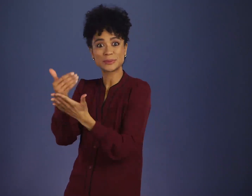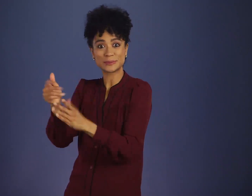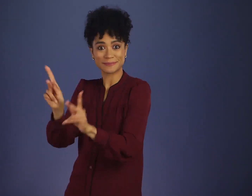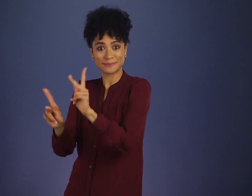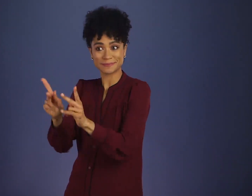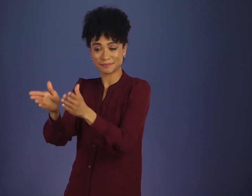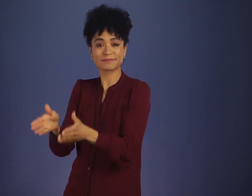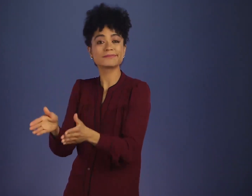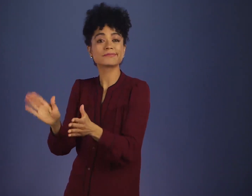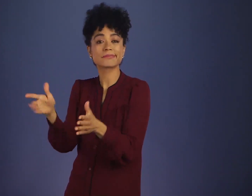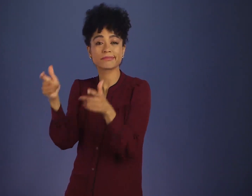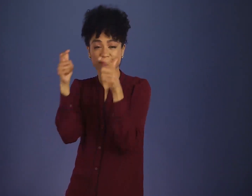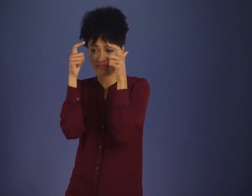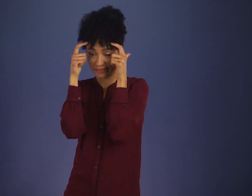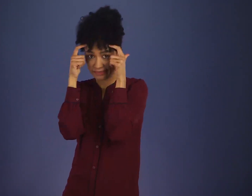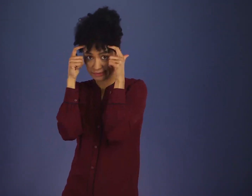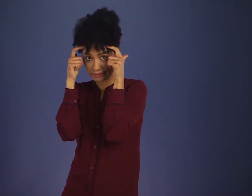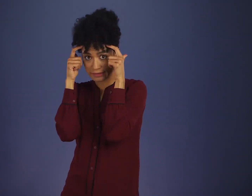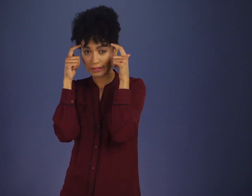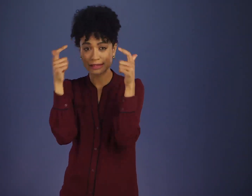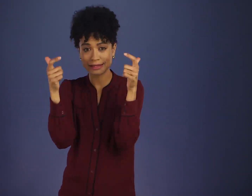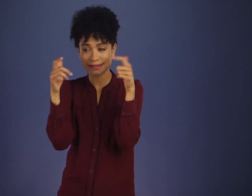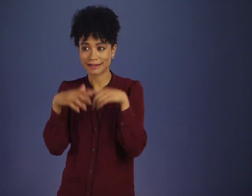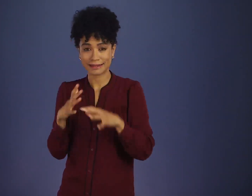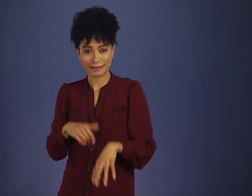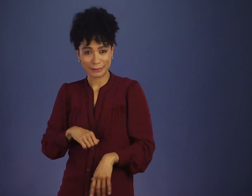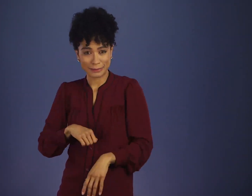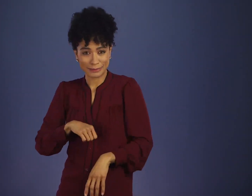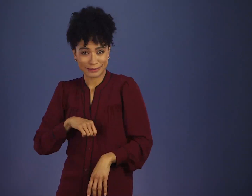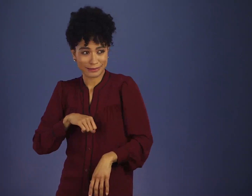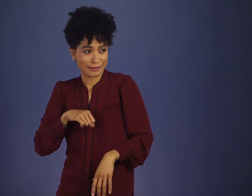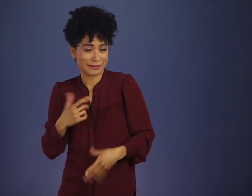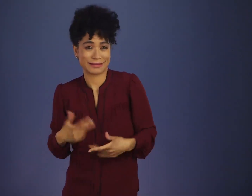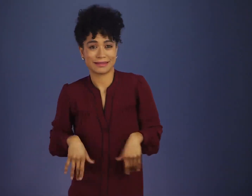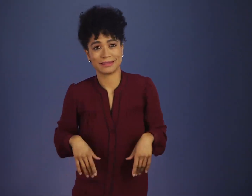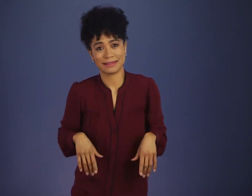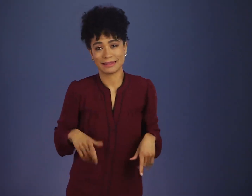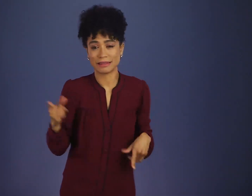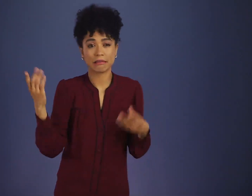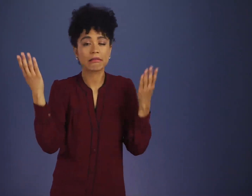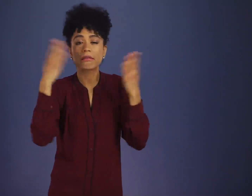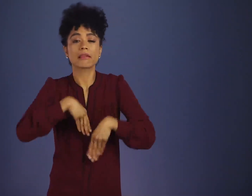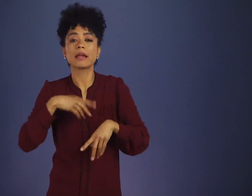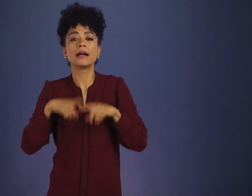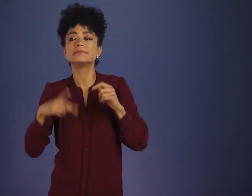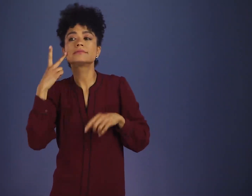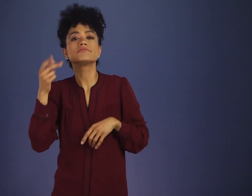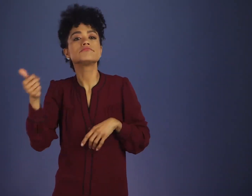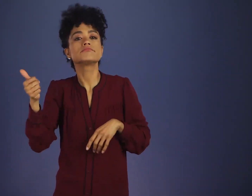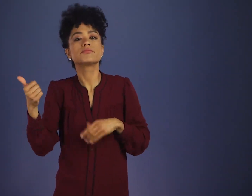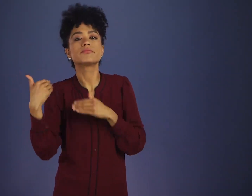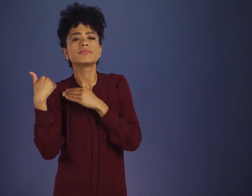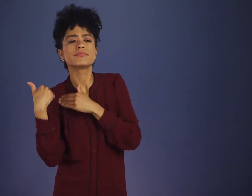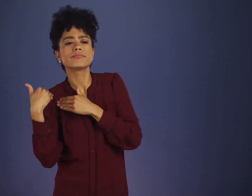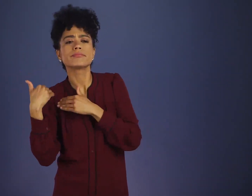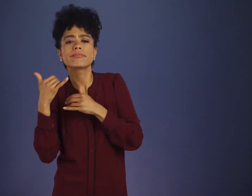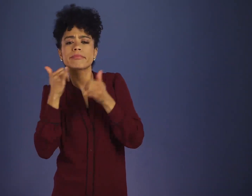This is because people who are driven by pride of self unconsciously blind themselves to their liabilities.